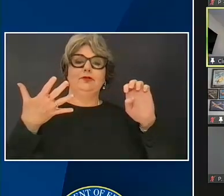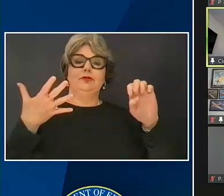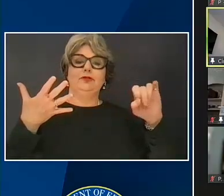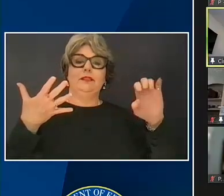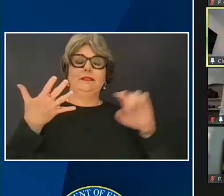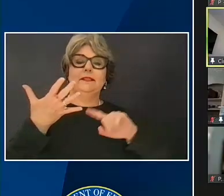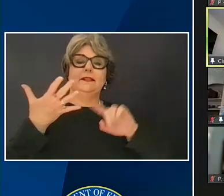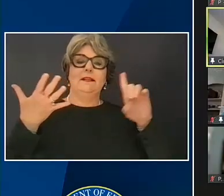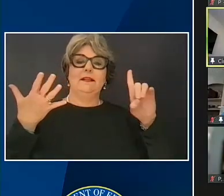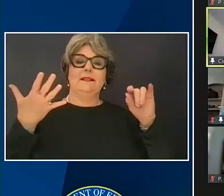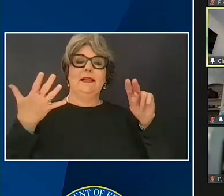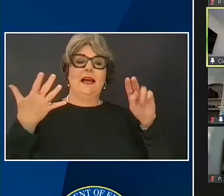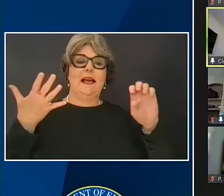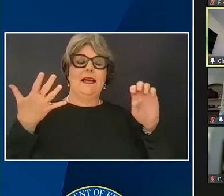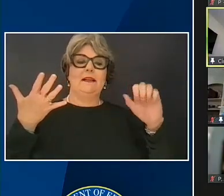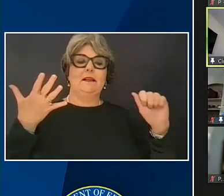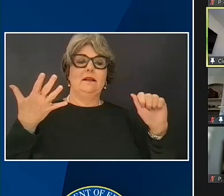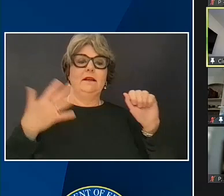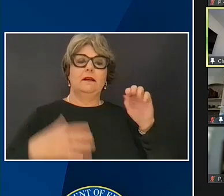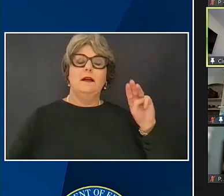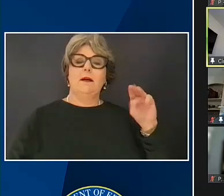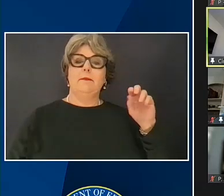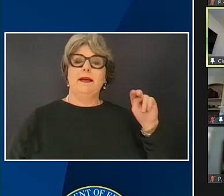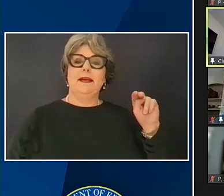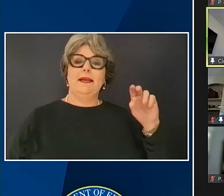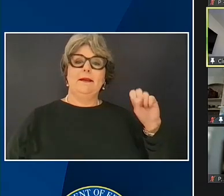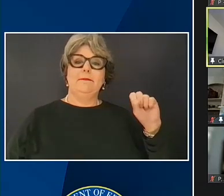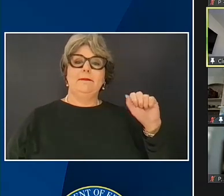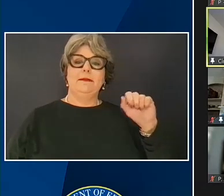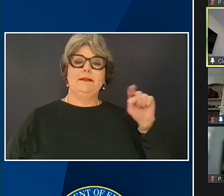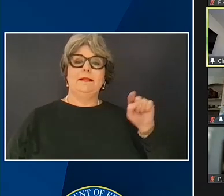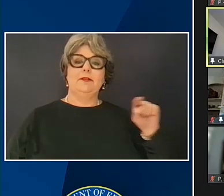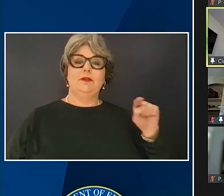Hooley, Magin Sanchez, Sophie Laing.